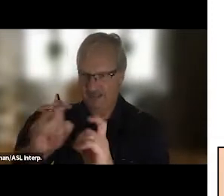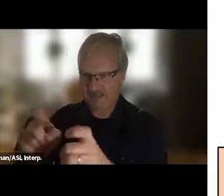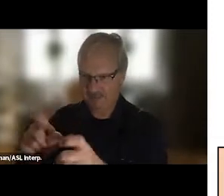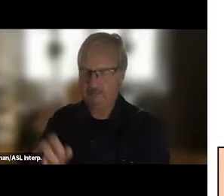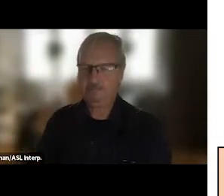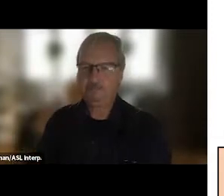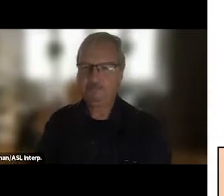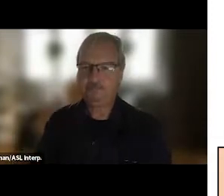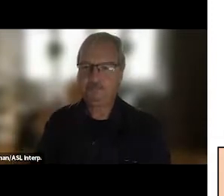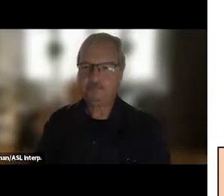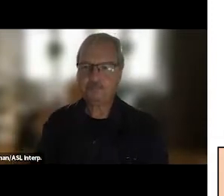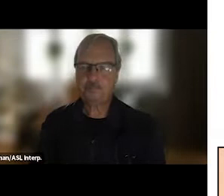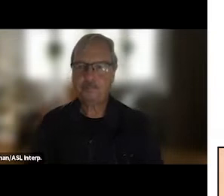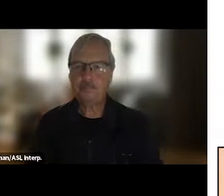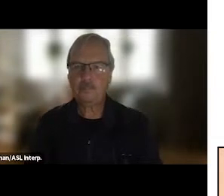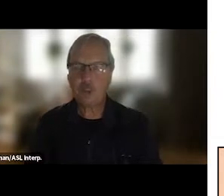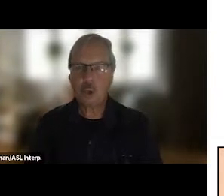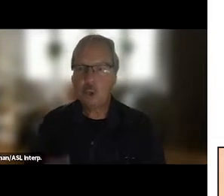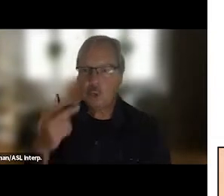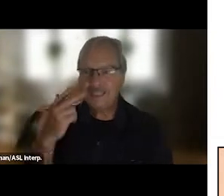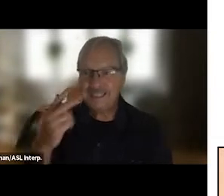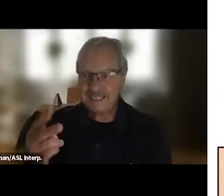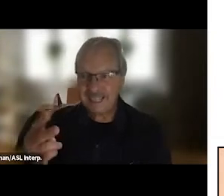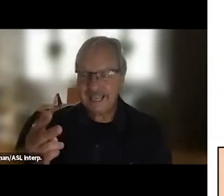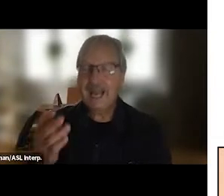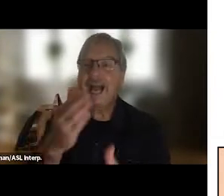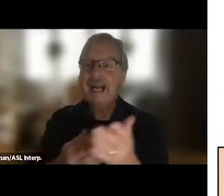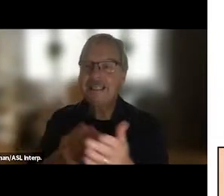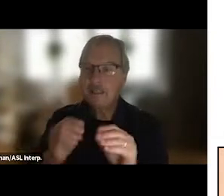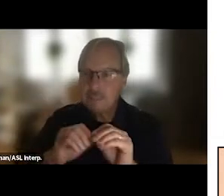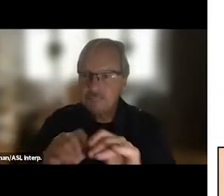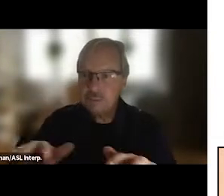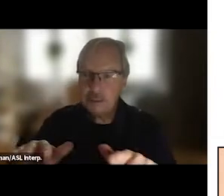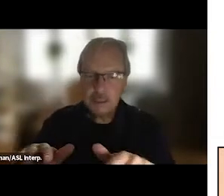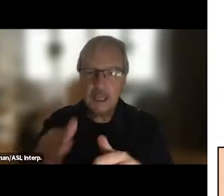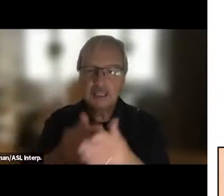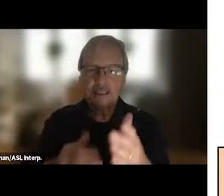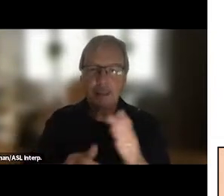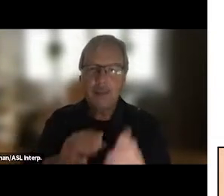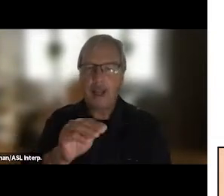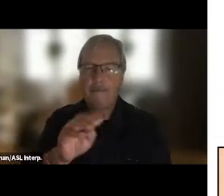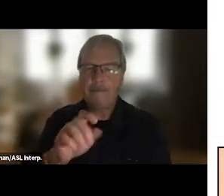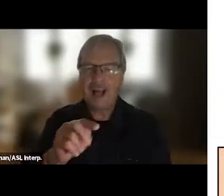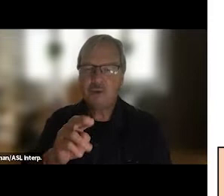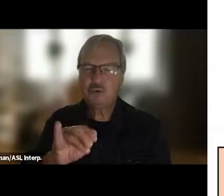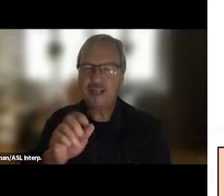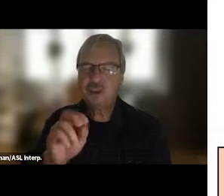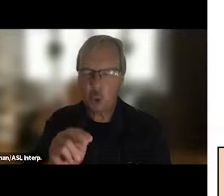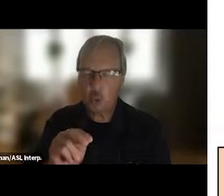Let's see. So you can see some of the distribution, small amount on naltrexone, a small amount on Vivitrol.